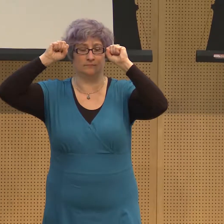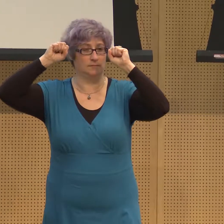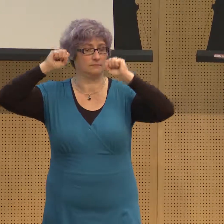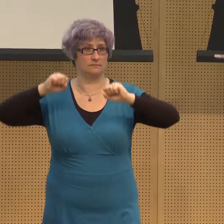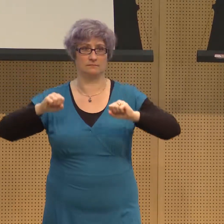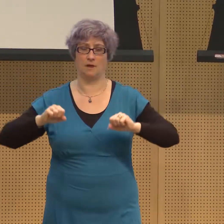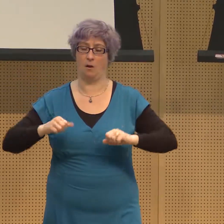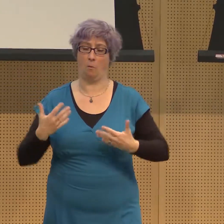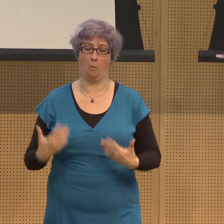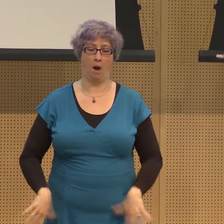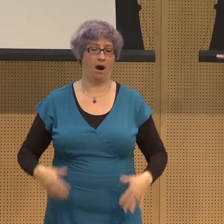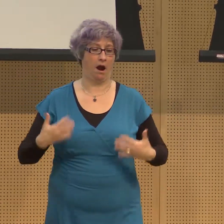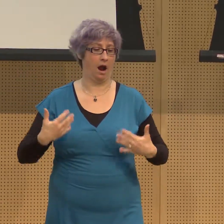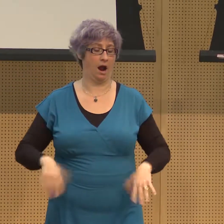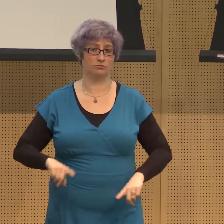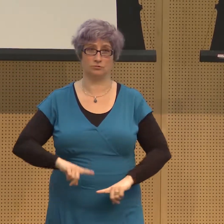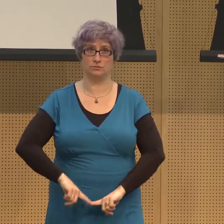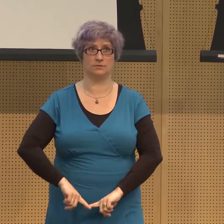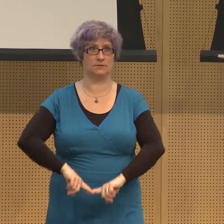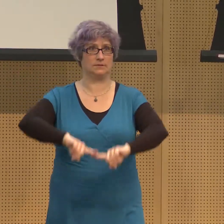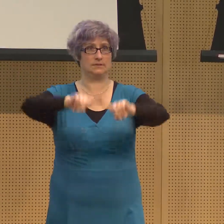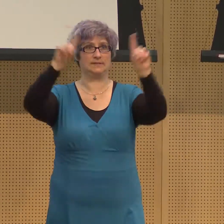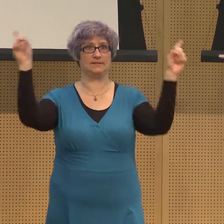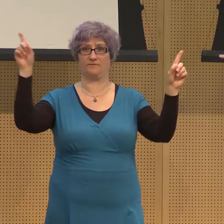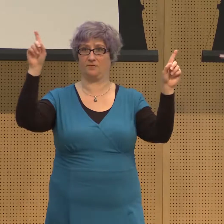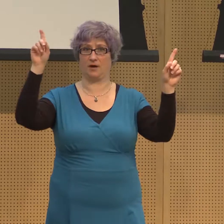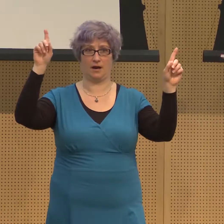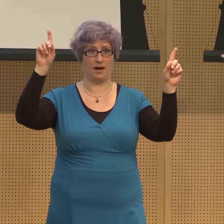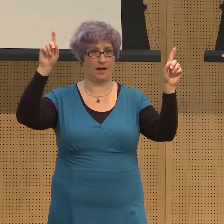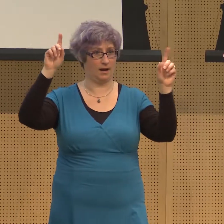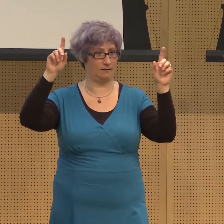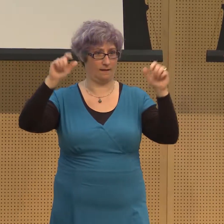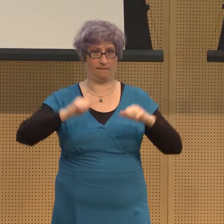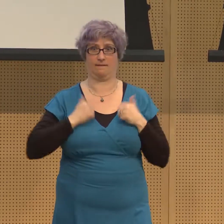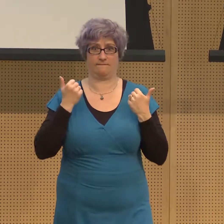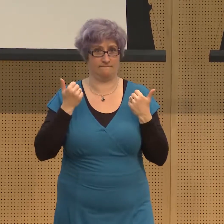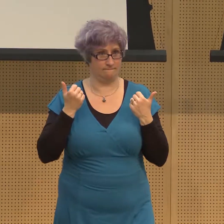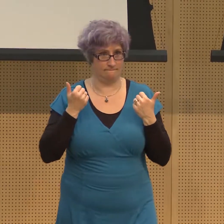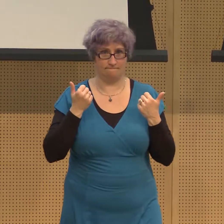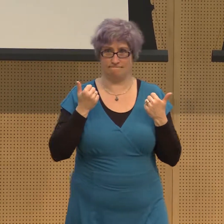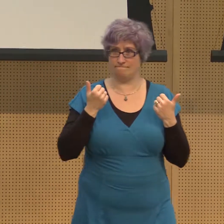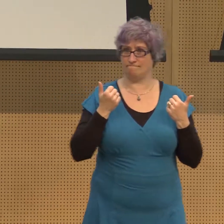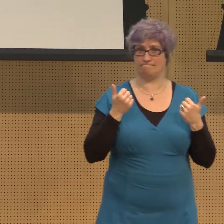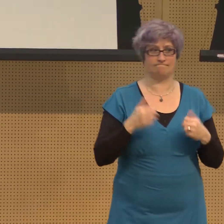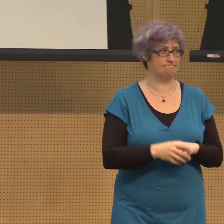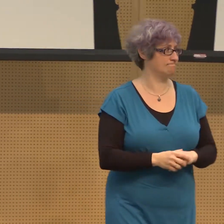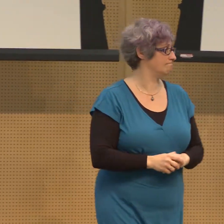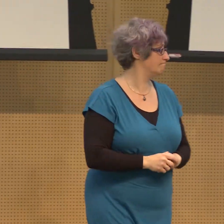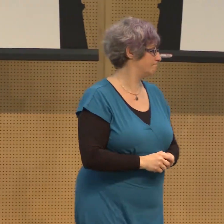really opened my eyes to the possibilities around me. Their life is completely different from what I had known.